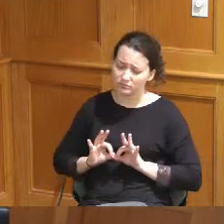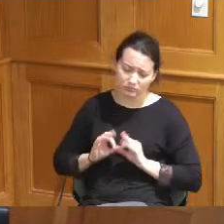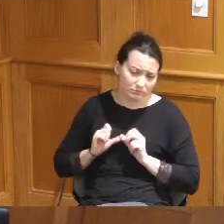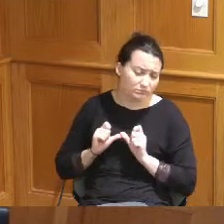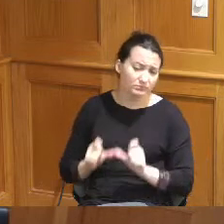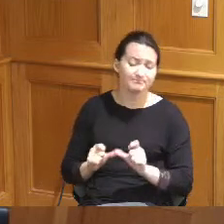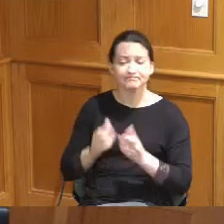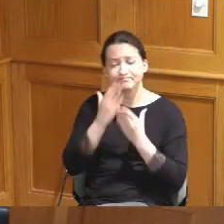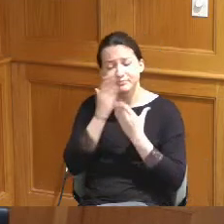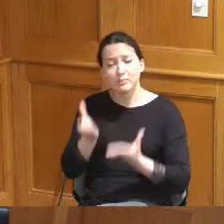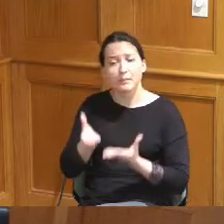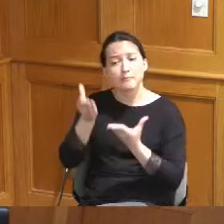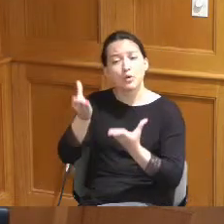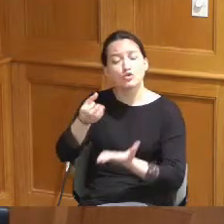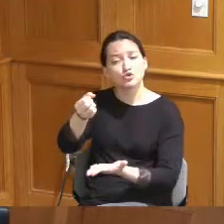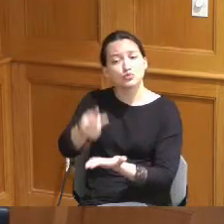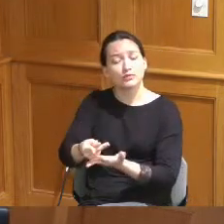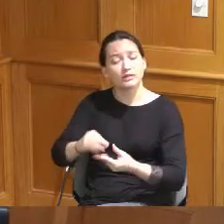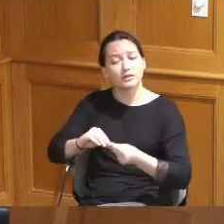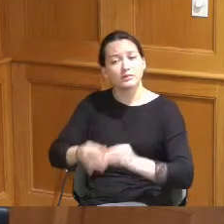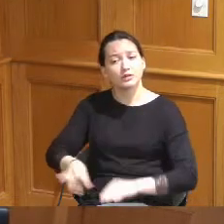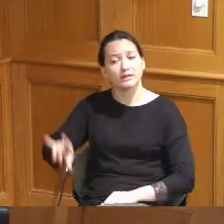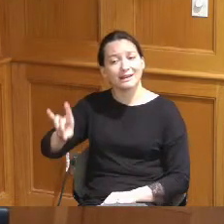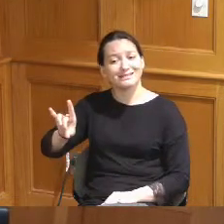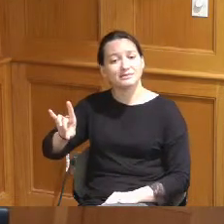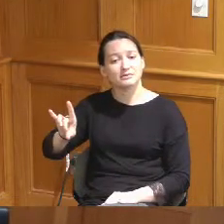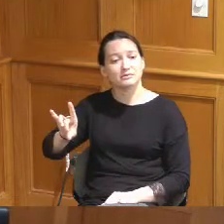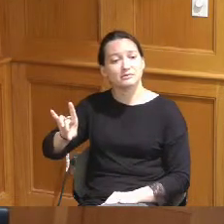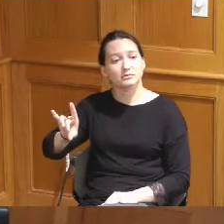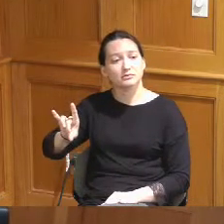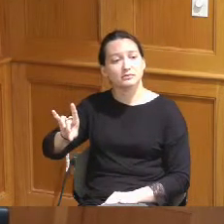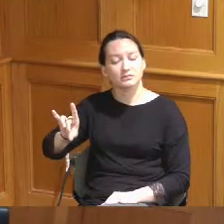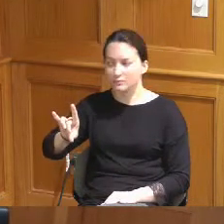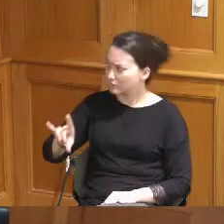very much I'll make a motion to approve item number eight is it eight and nine yeah